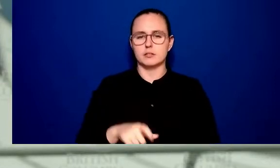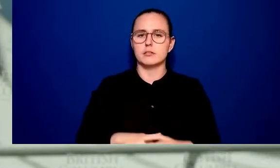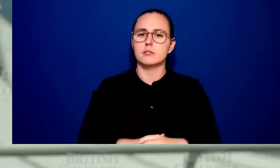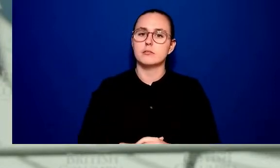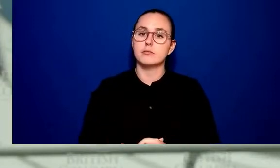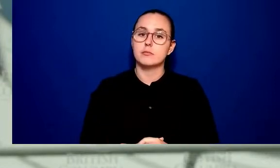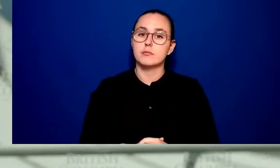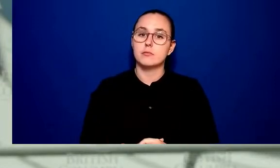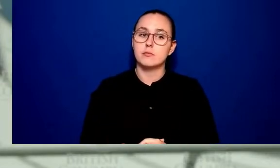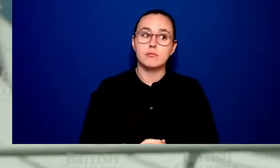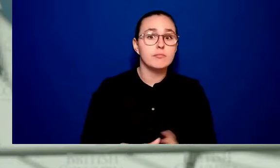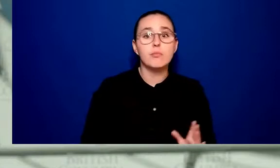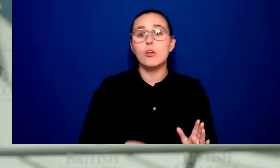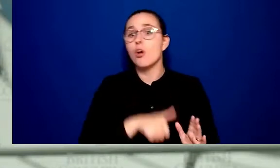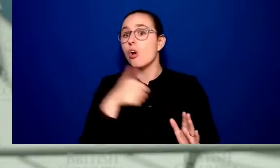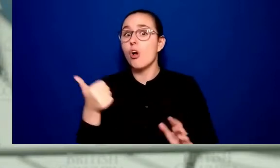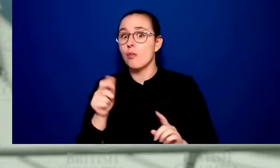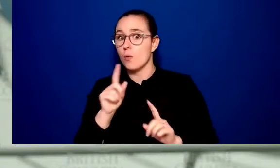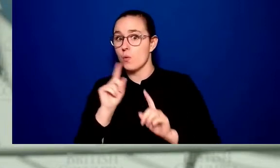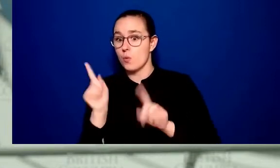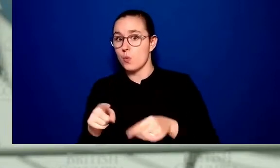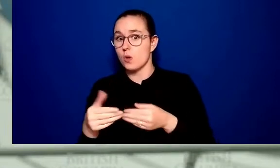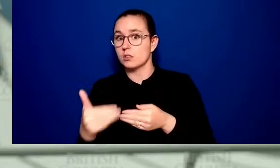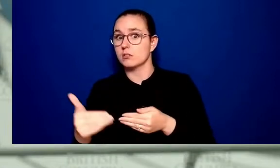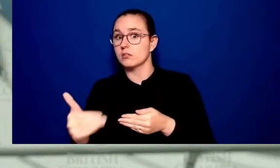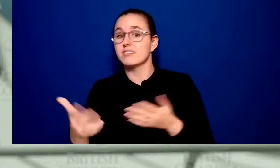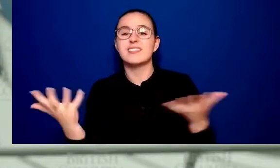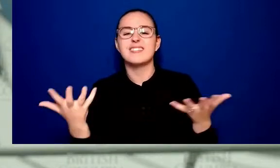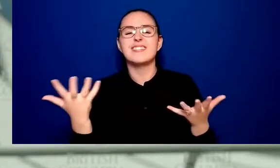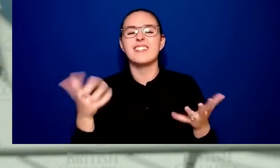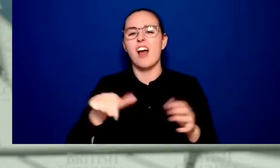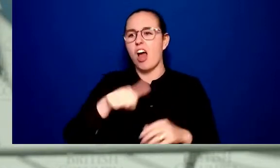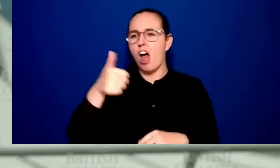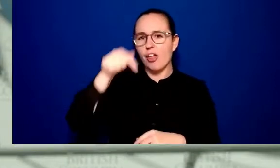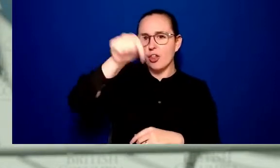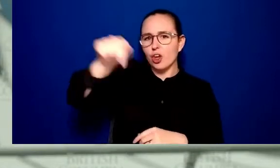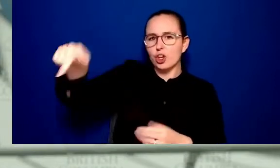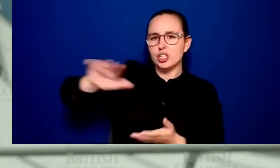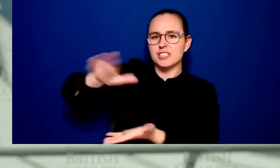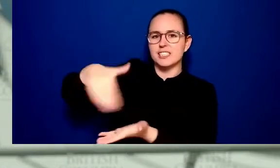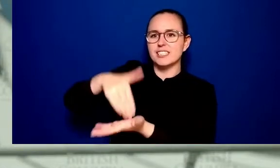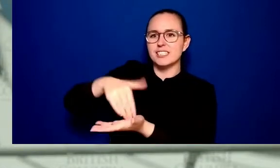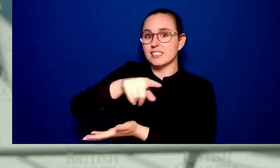order will be posted later today. Together These orders